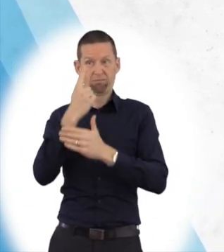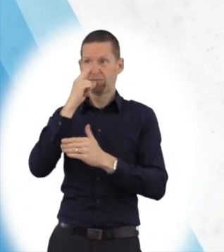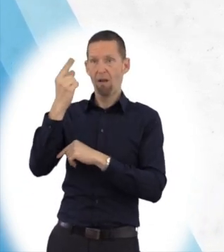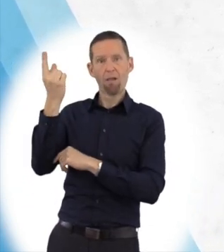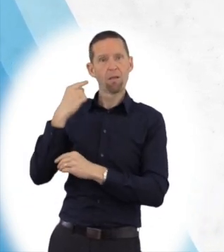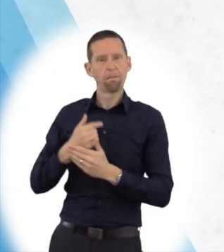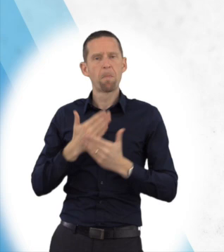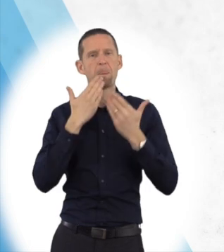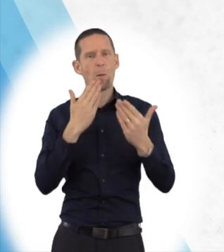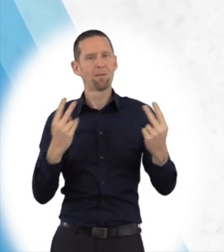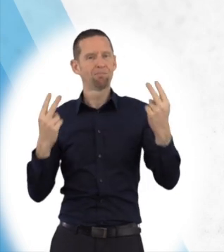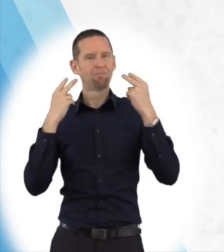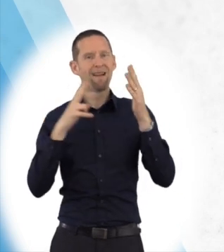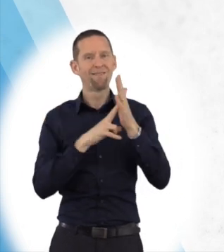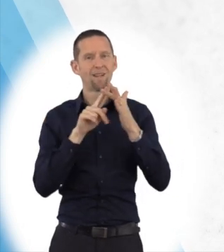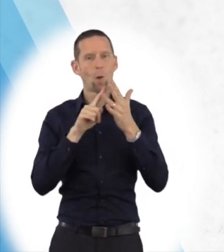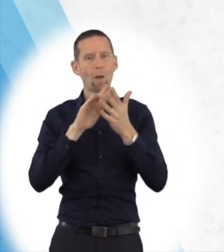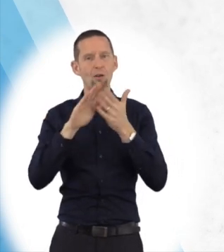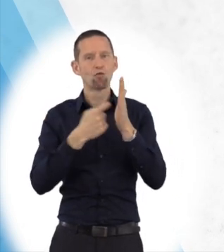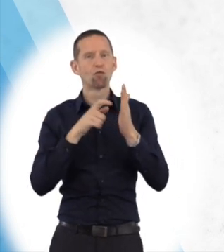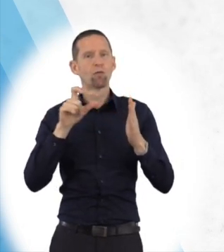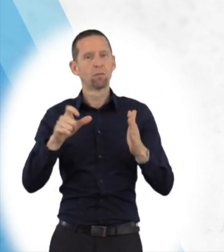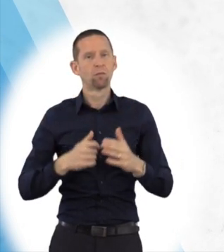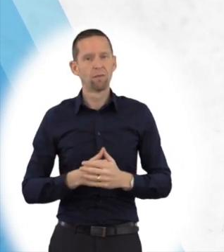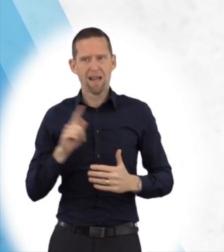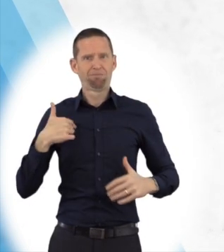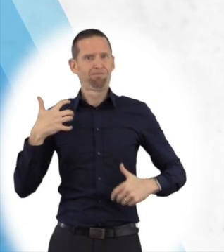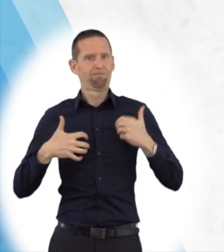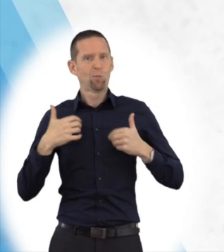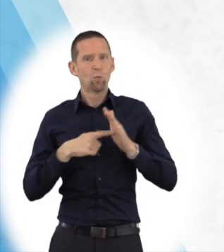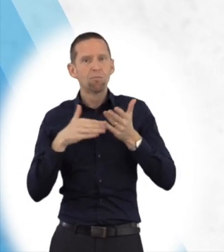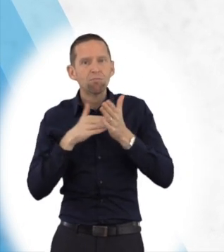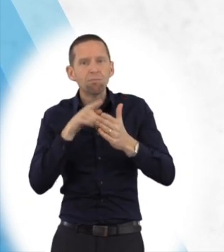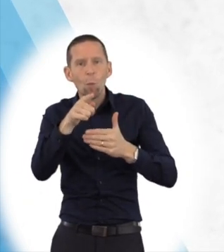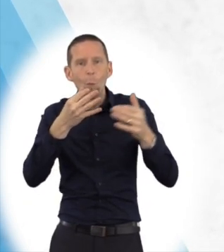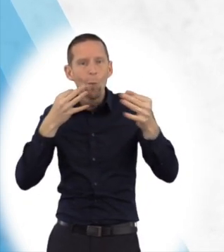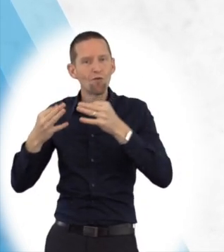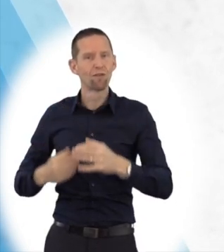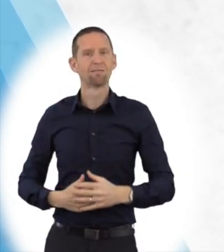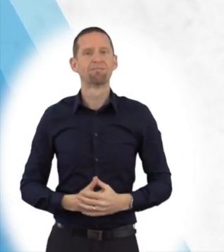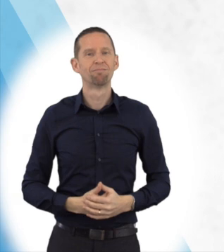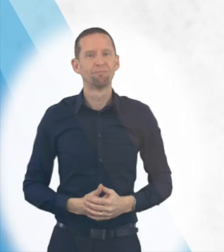Thank you for visiting the Commission and we look forward to helping you with your enquiry.